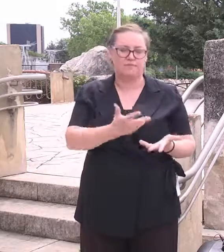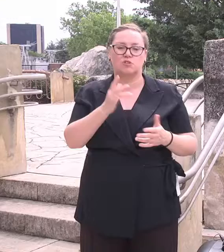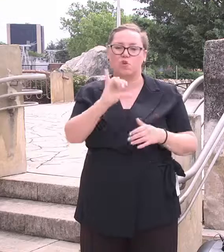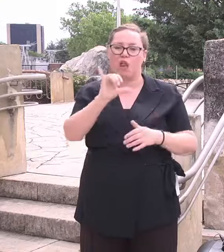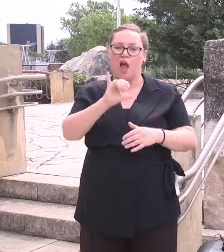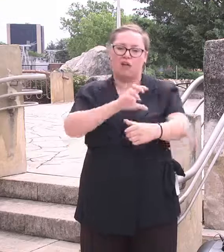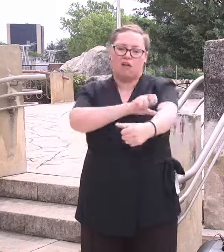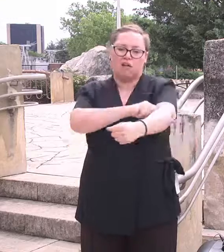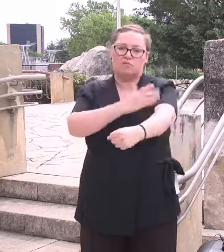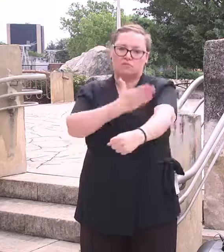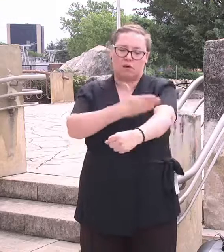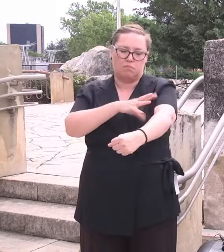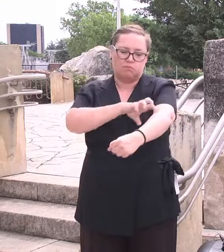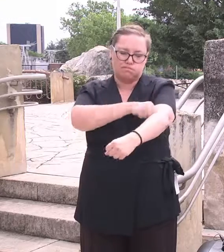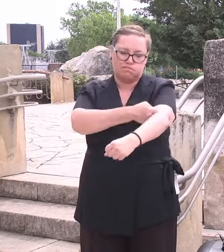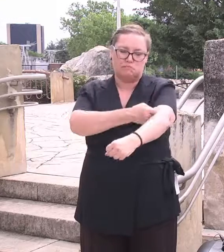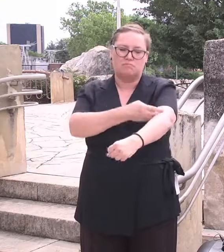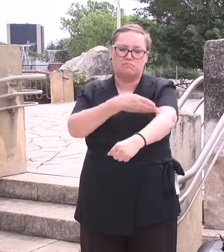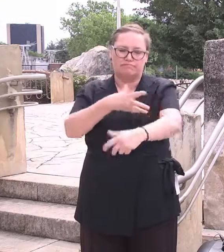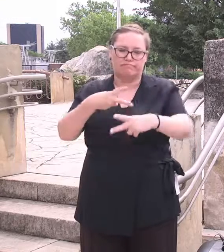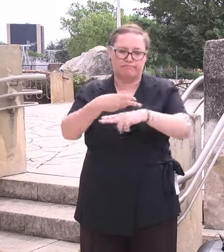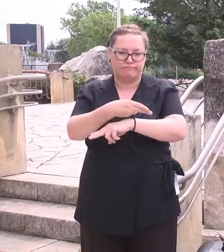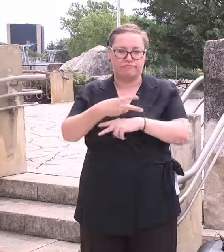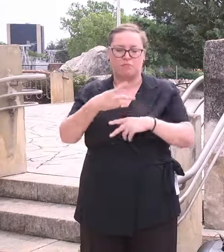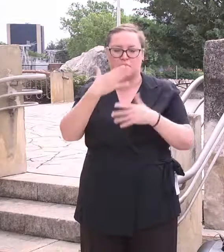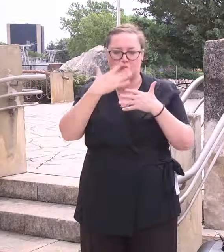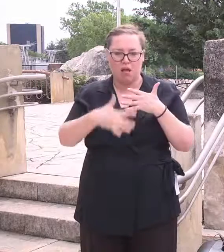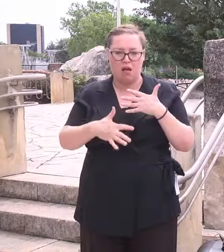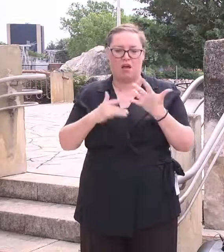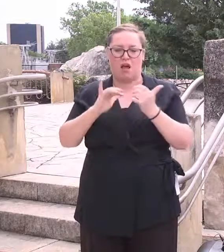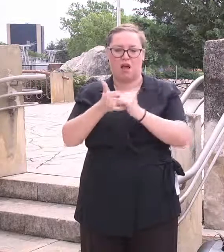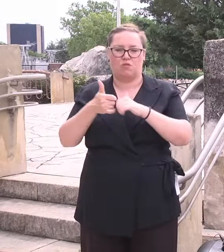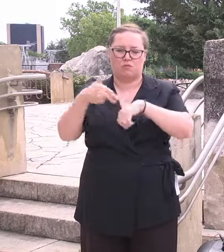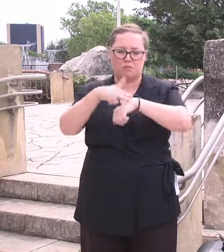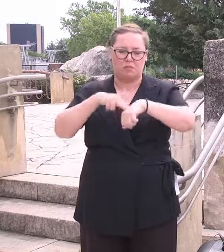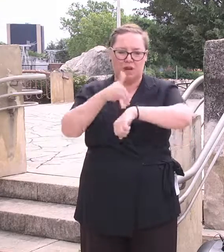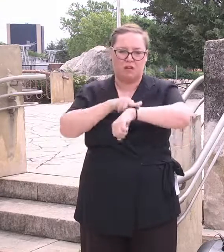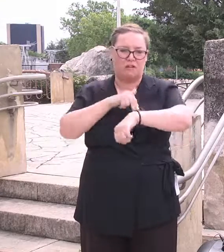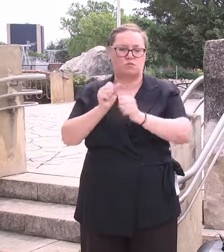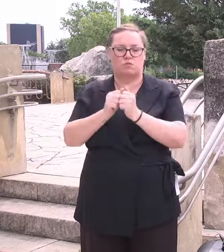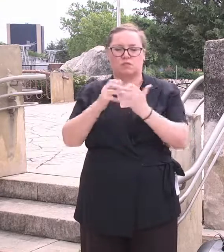do you effectively Place hematic bandages without any specialty training uh it's been in existence